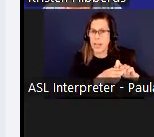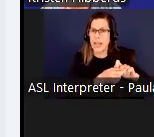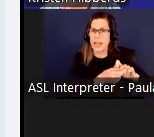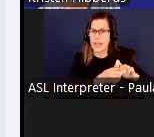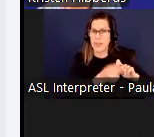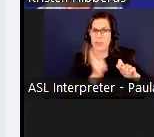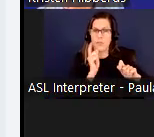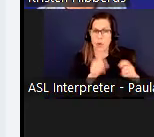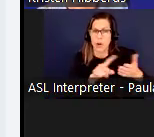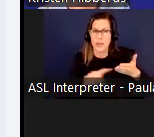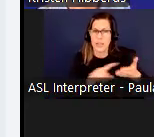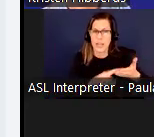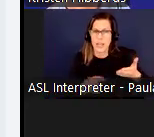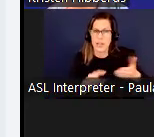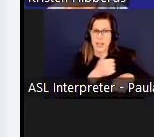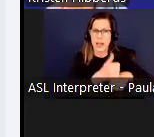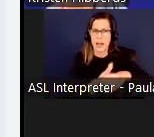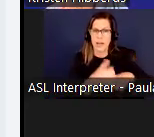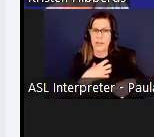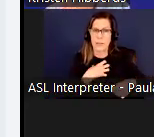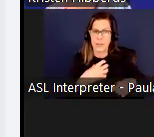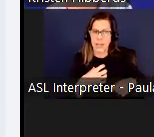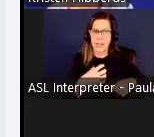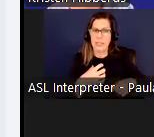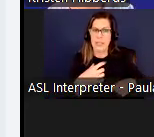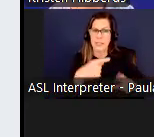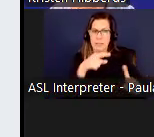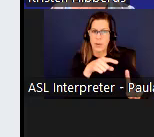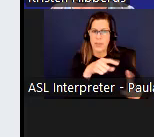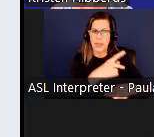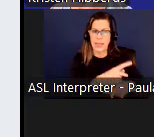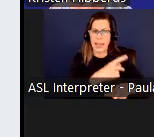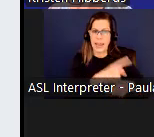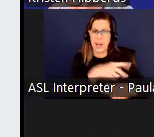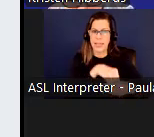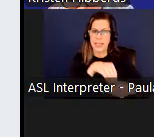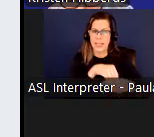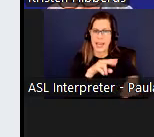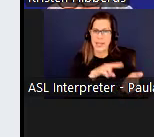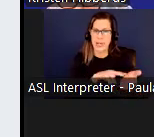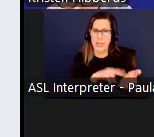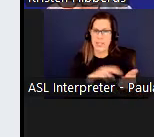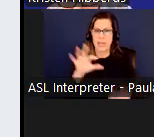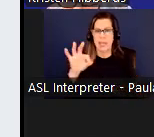complaints about care in nursing facilities was was transferred back to